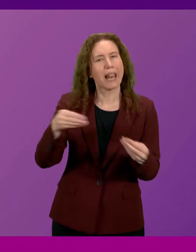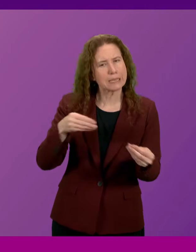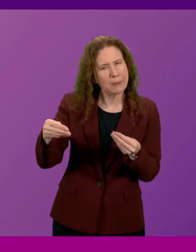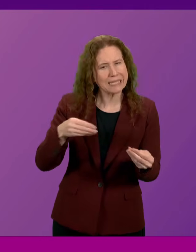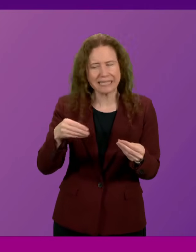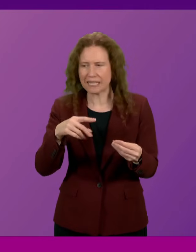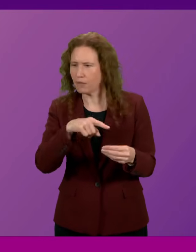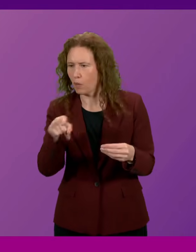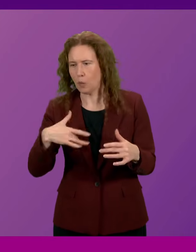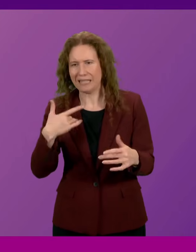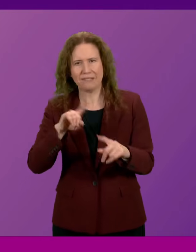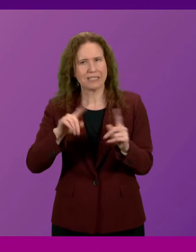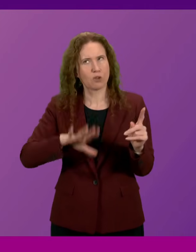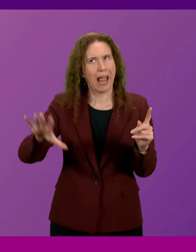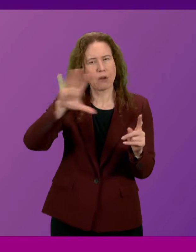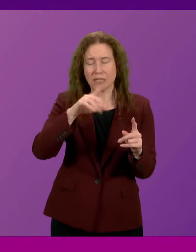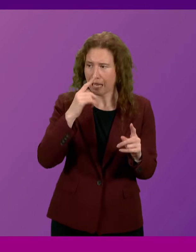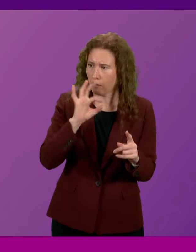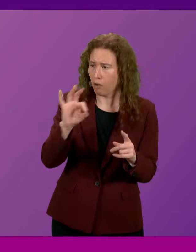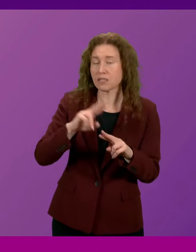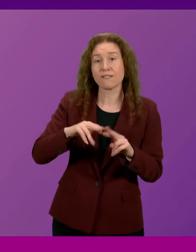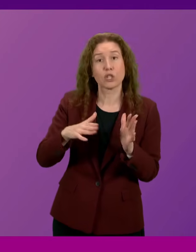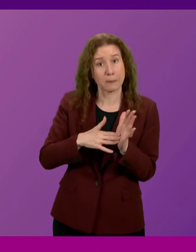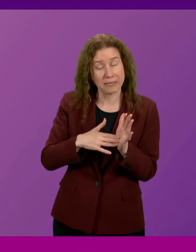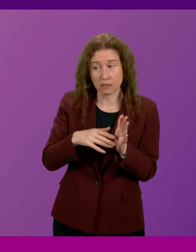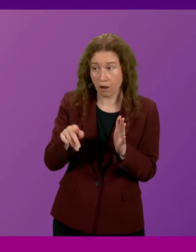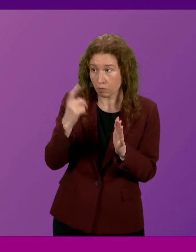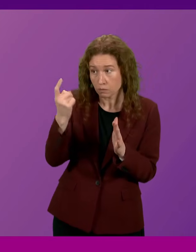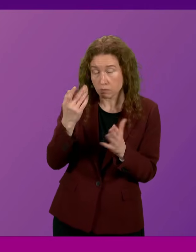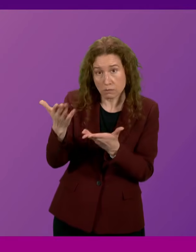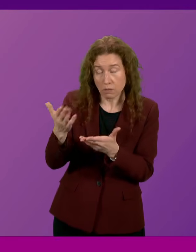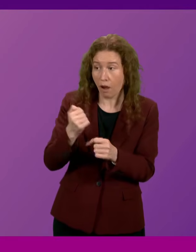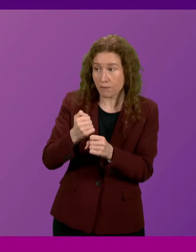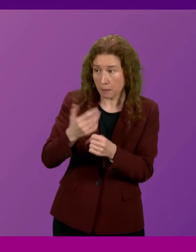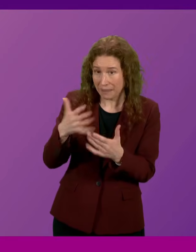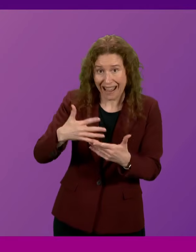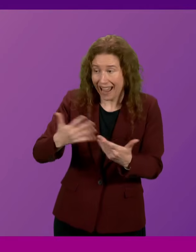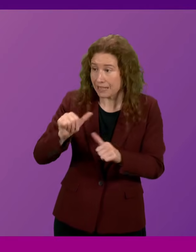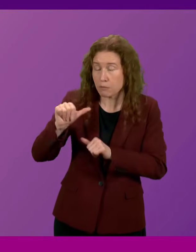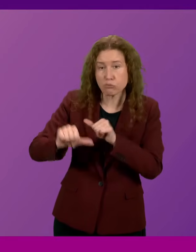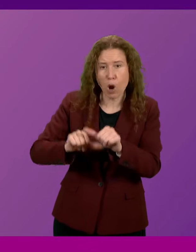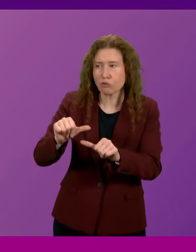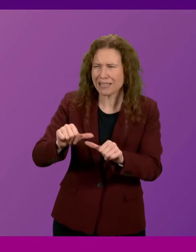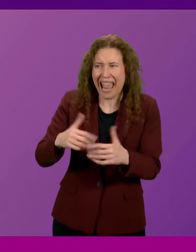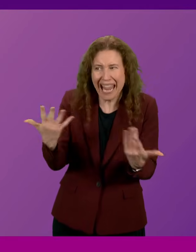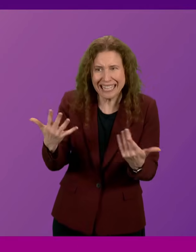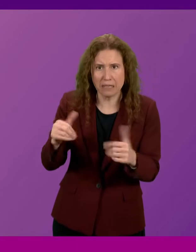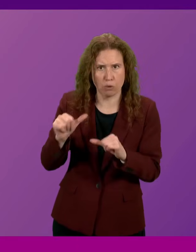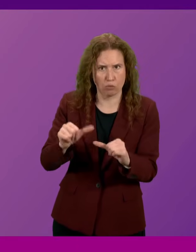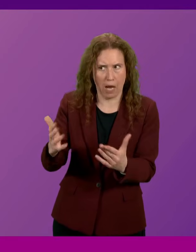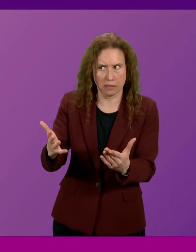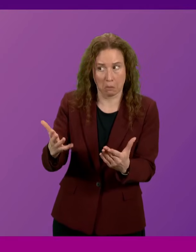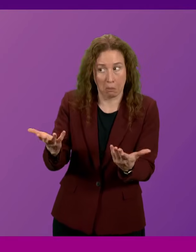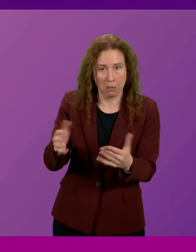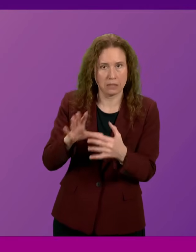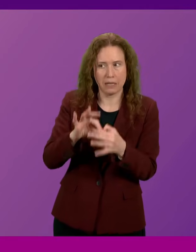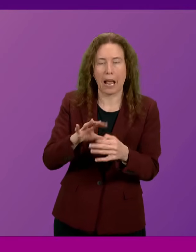who live in those areas. Has the Government made any progress at all in developing apprenticeship